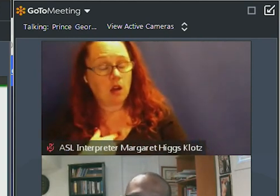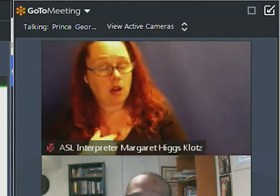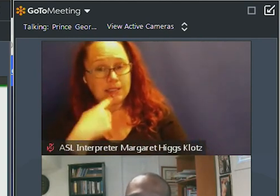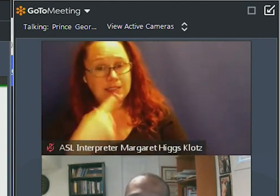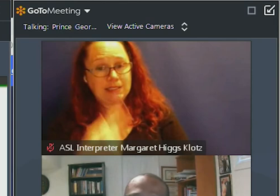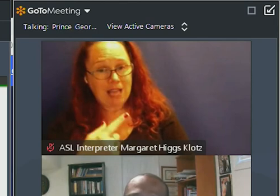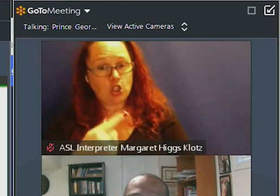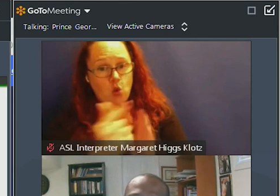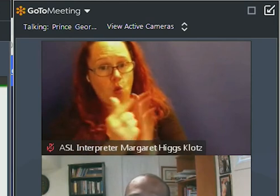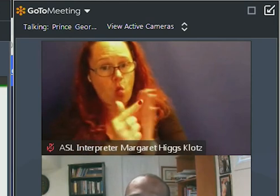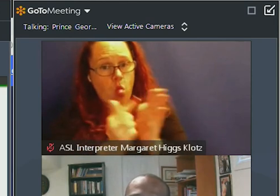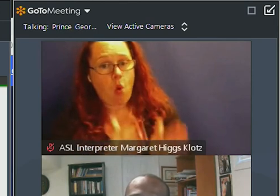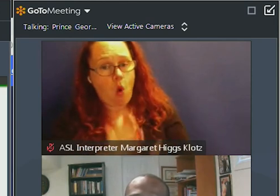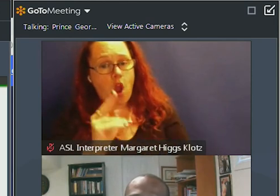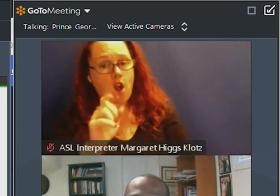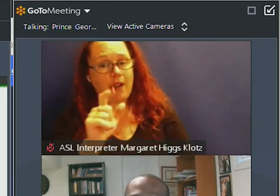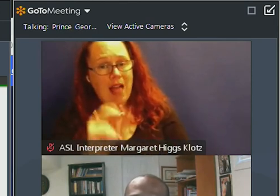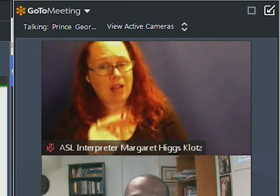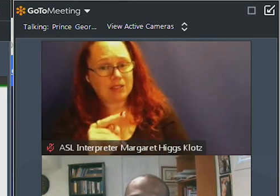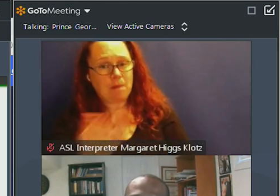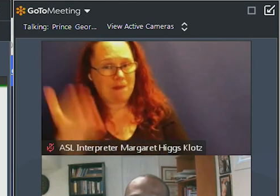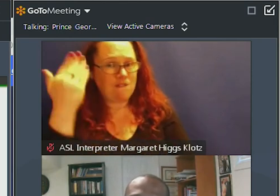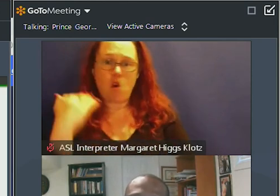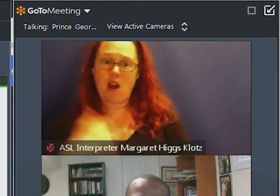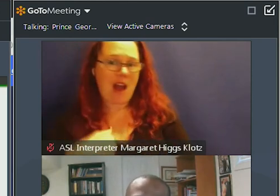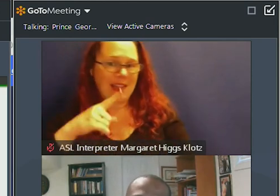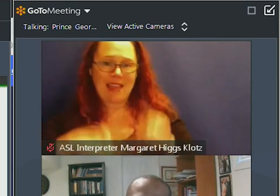before I cannot commit to the site selection. So I want to be clear.